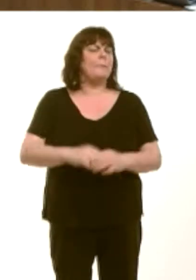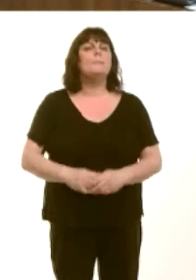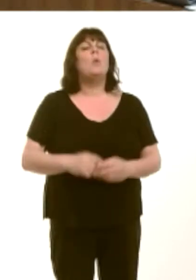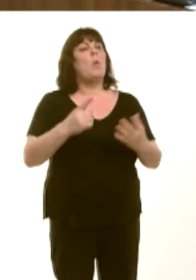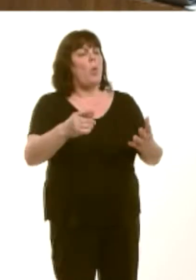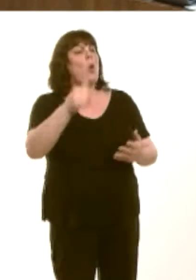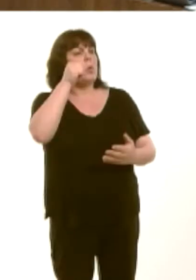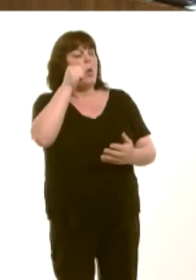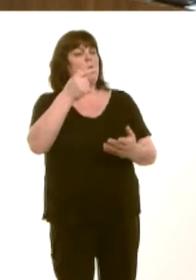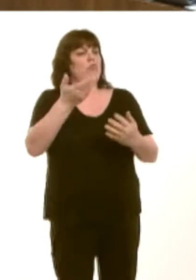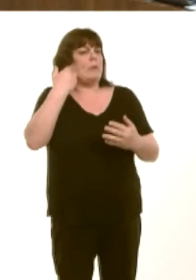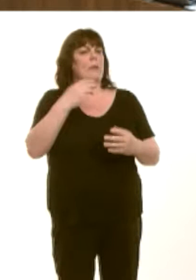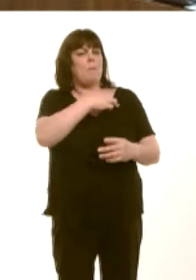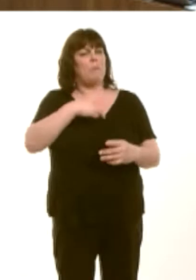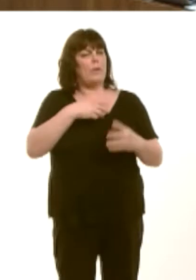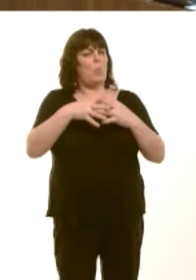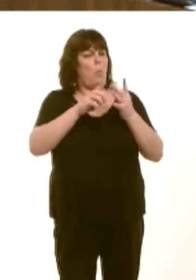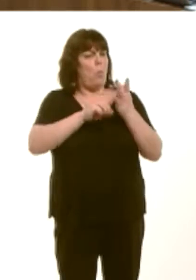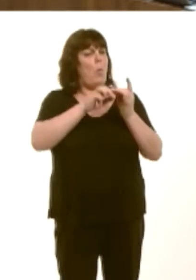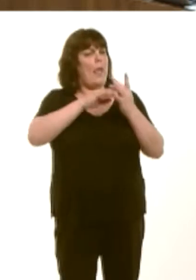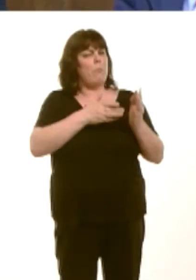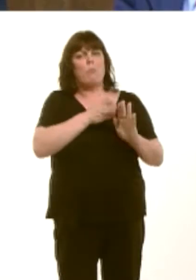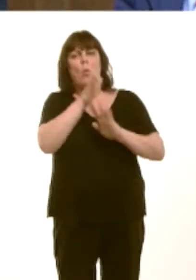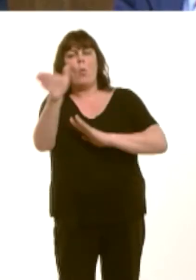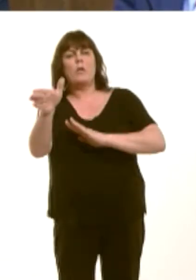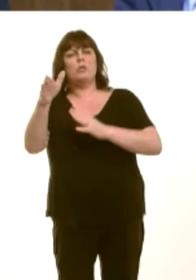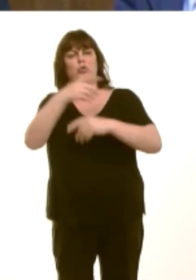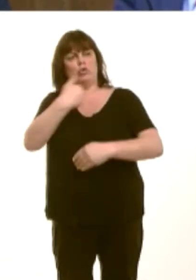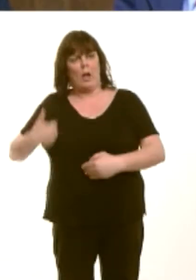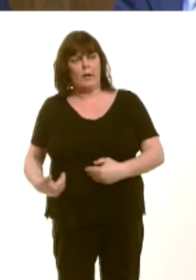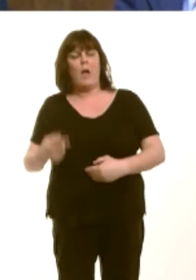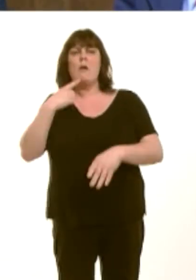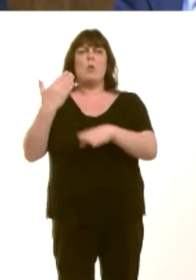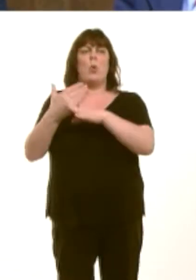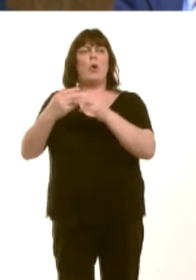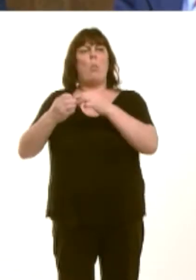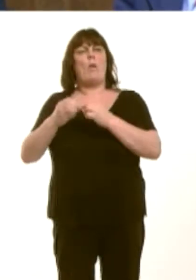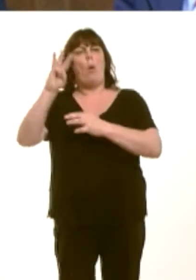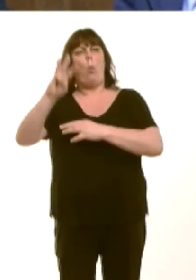the British Council to arrange a series of performances by Welsh musicians in three Chinese cities.